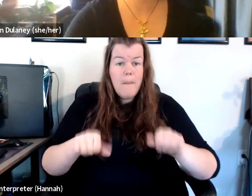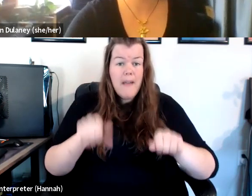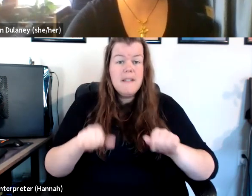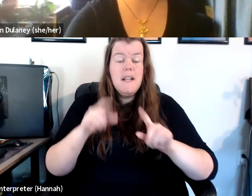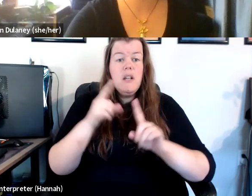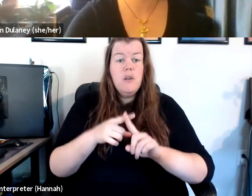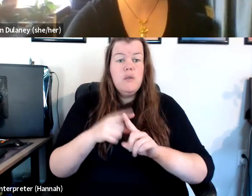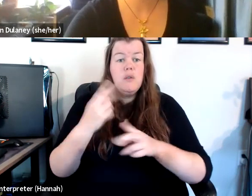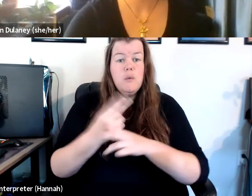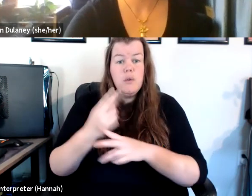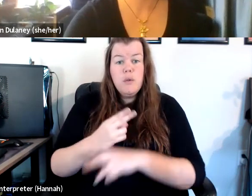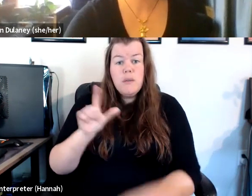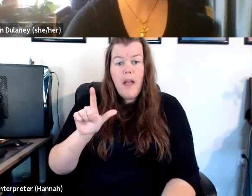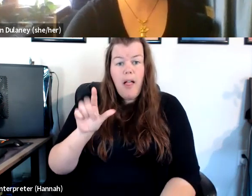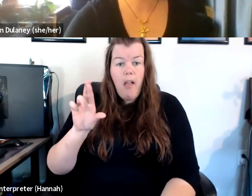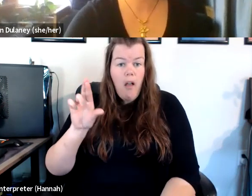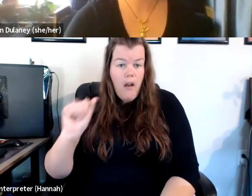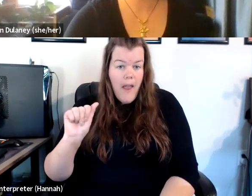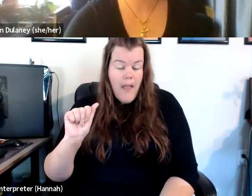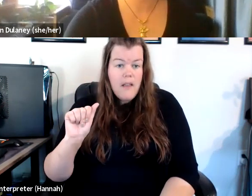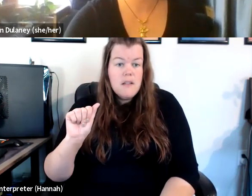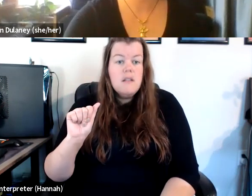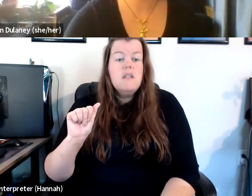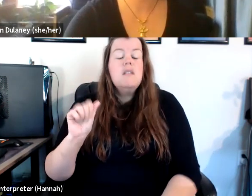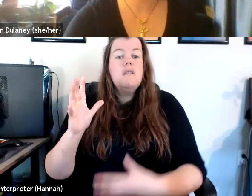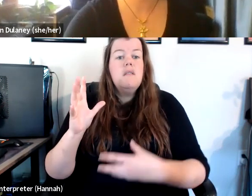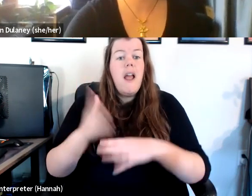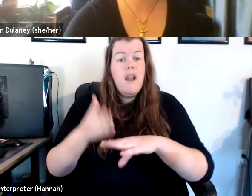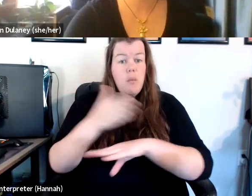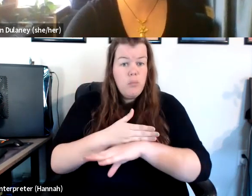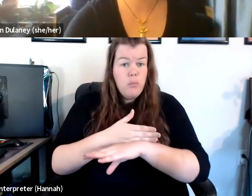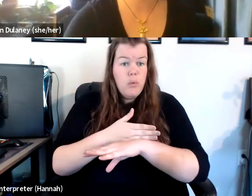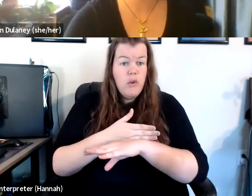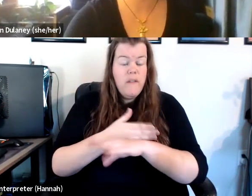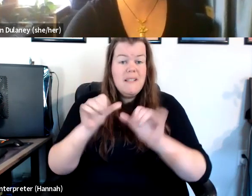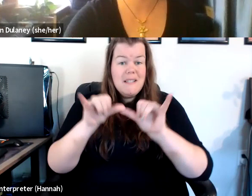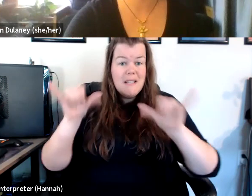restrictive alternatives improving the collective ability of systems to facilitate the practice